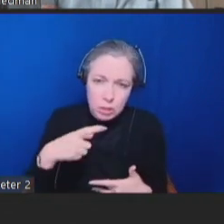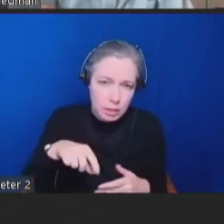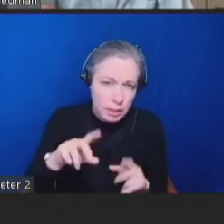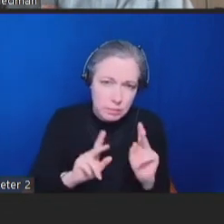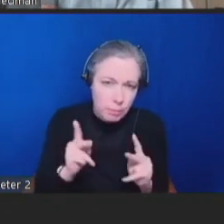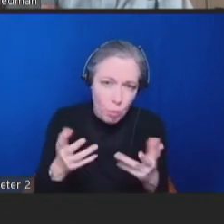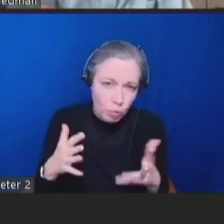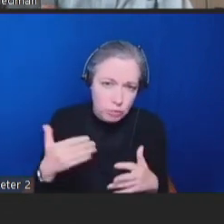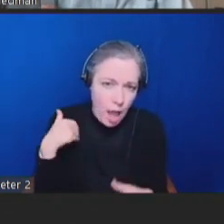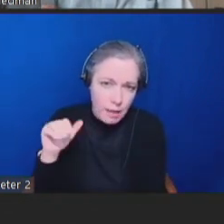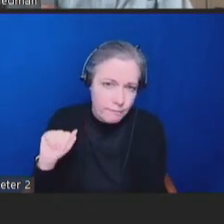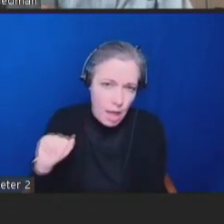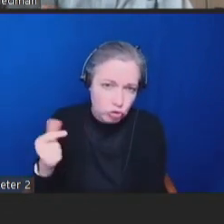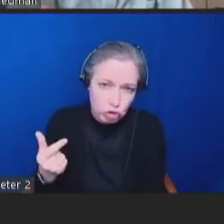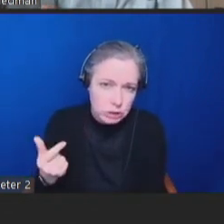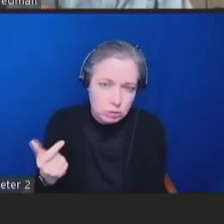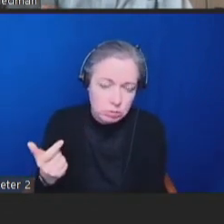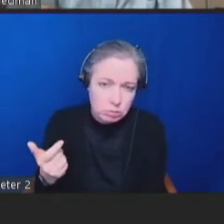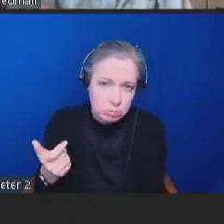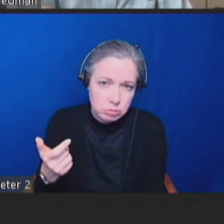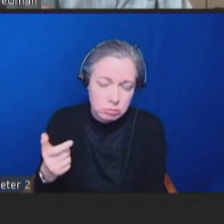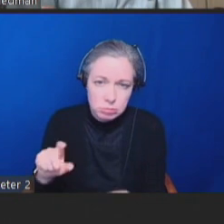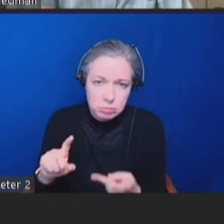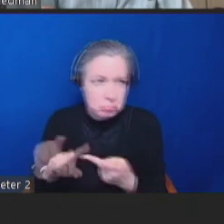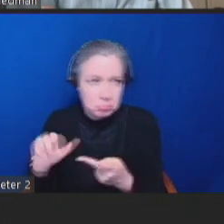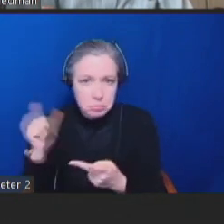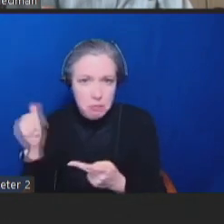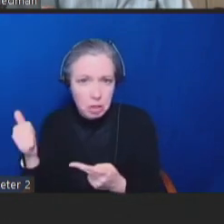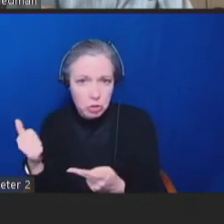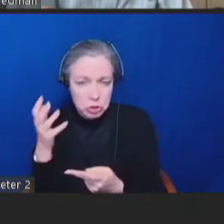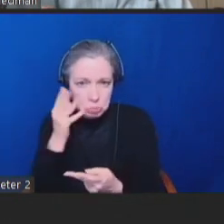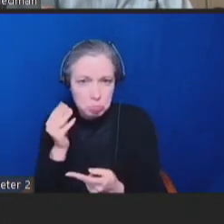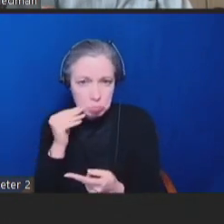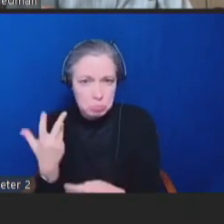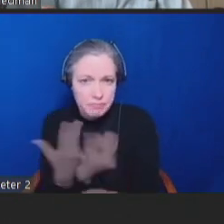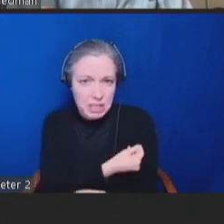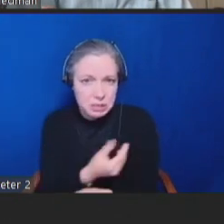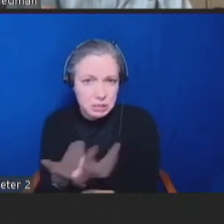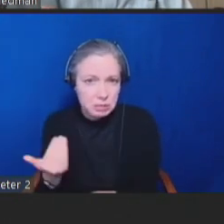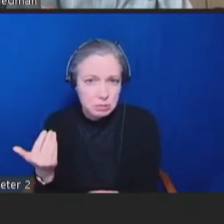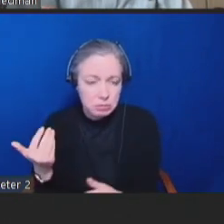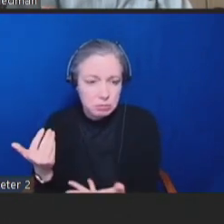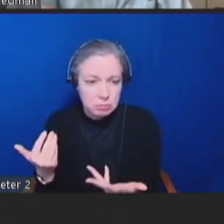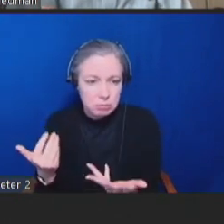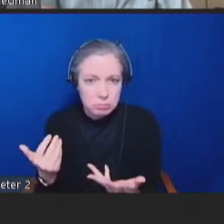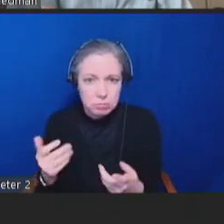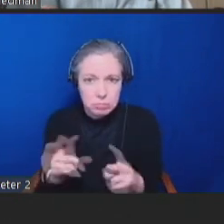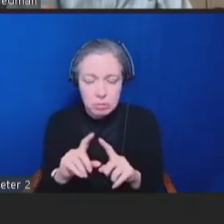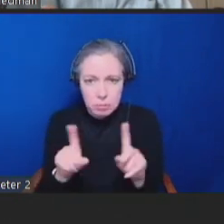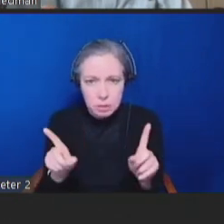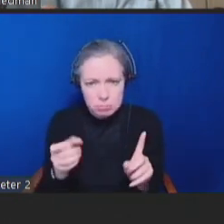others have used vaccines. But there is a risk. So, that's why we're doing phase 1.